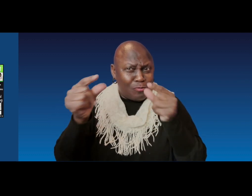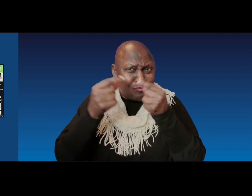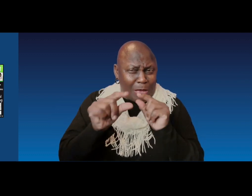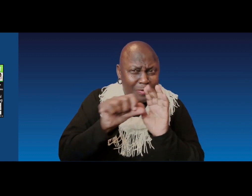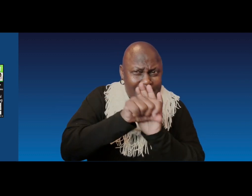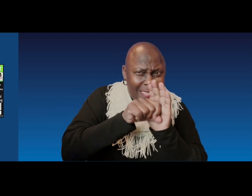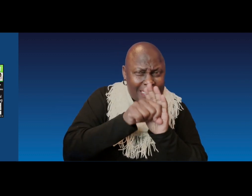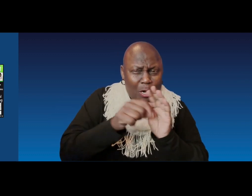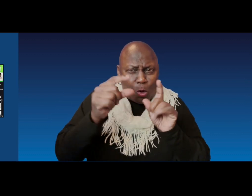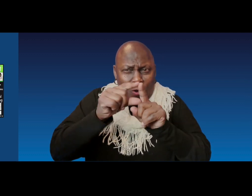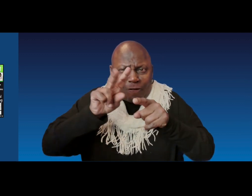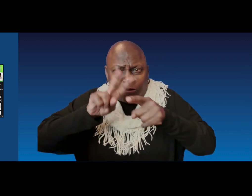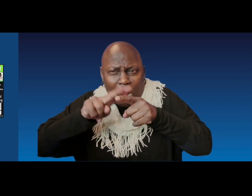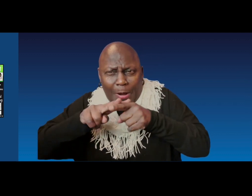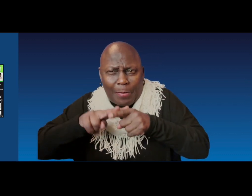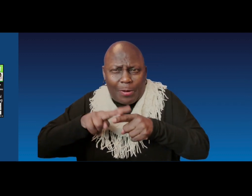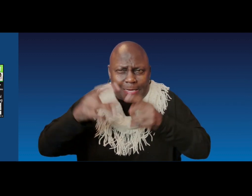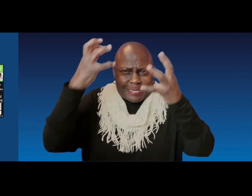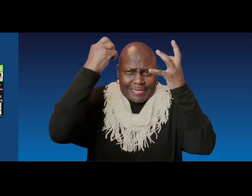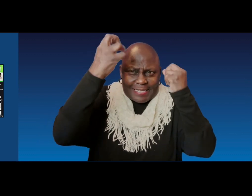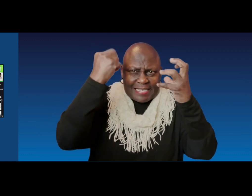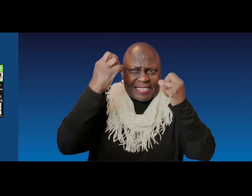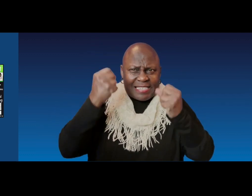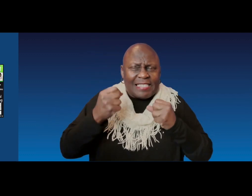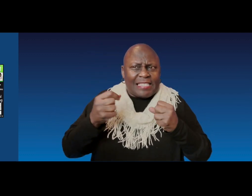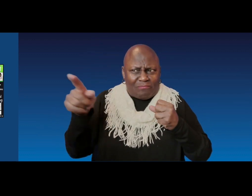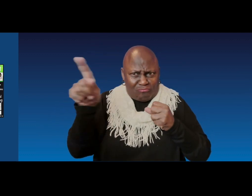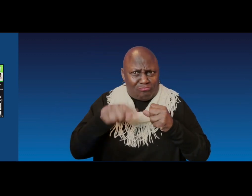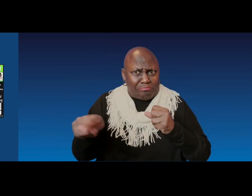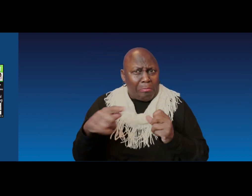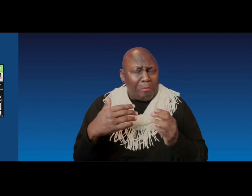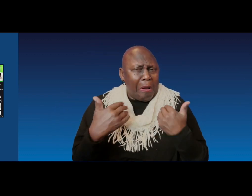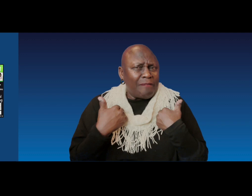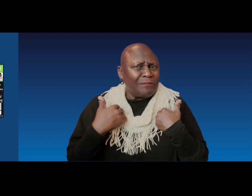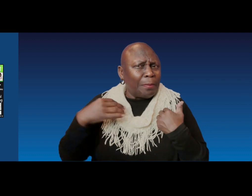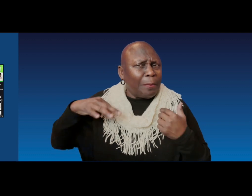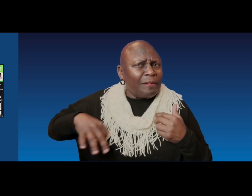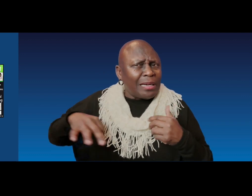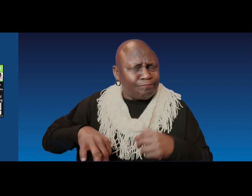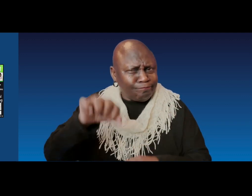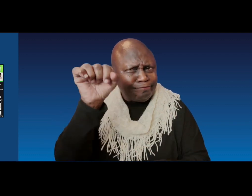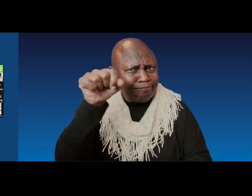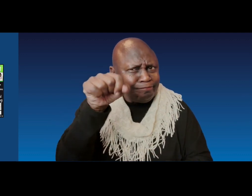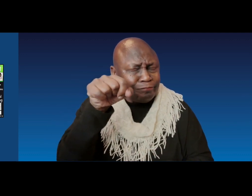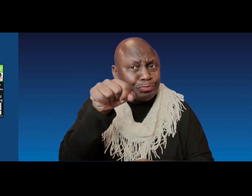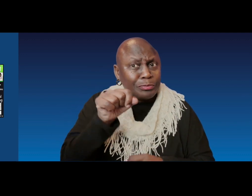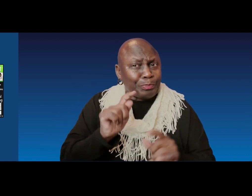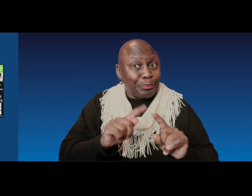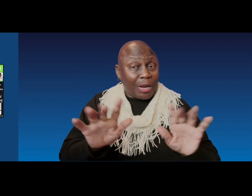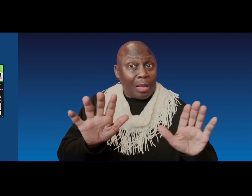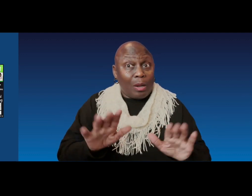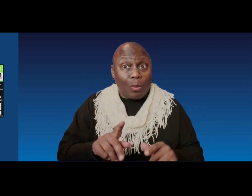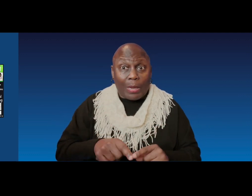They focus heavily on grammar, vocabulary and memorization, which have benefits.